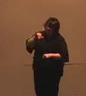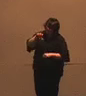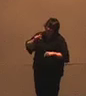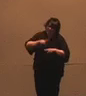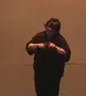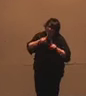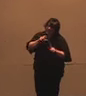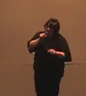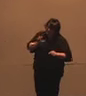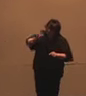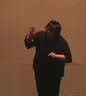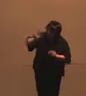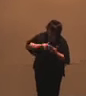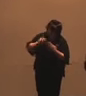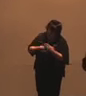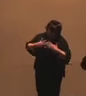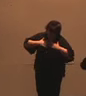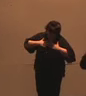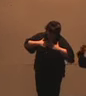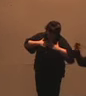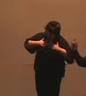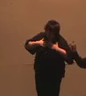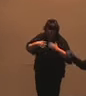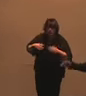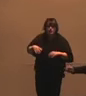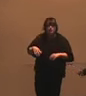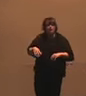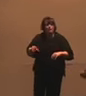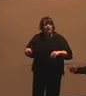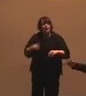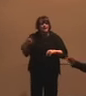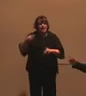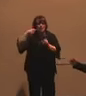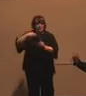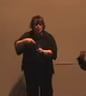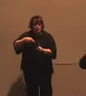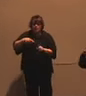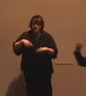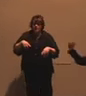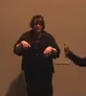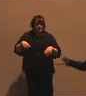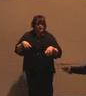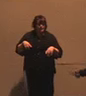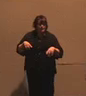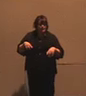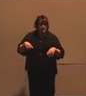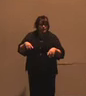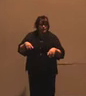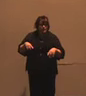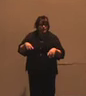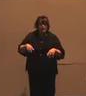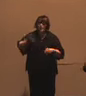And another point is, could you remind the Toyo Ito's Sendai Mediatheque's plan--